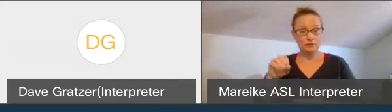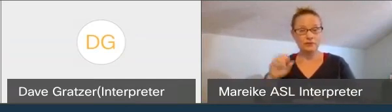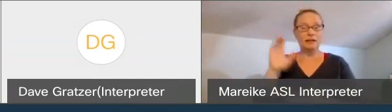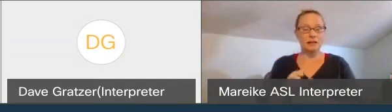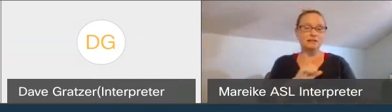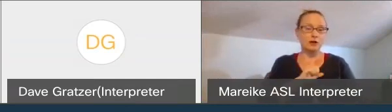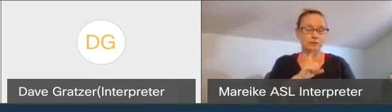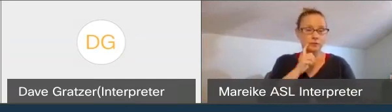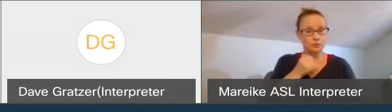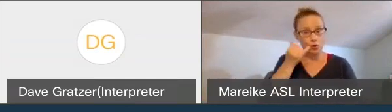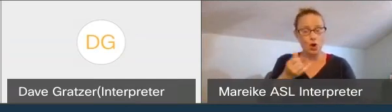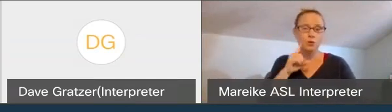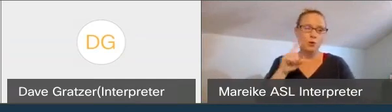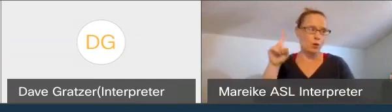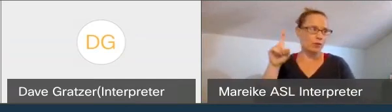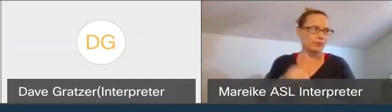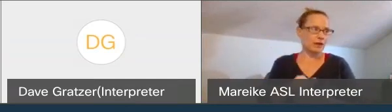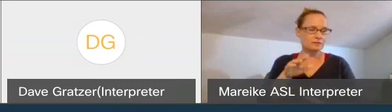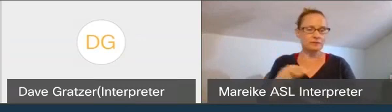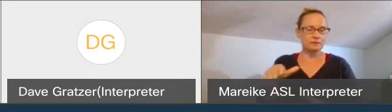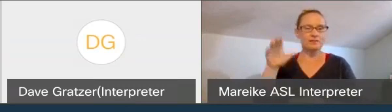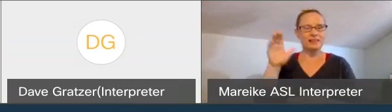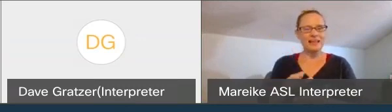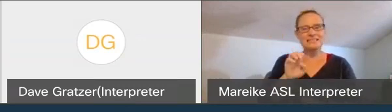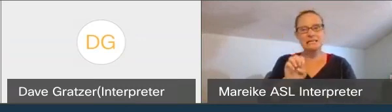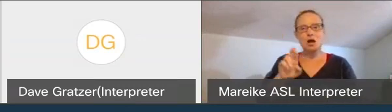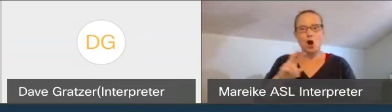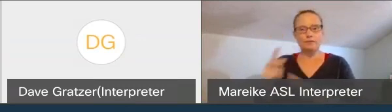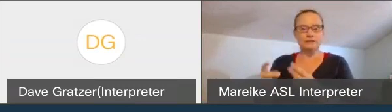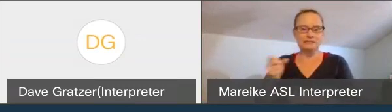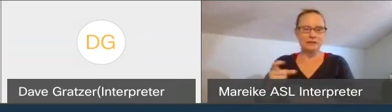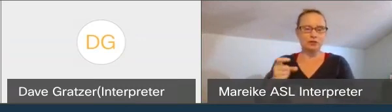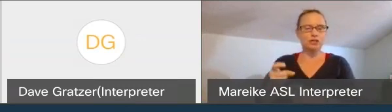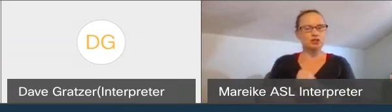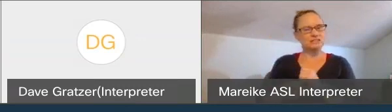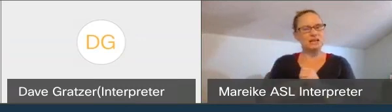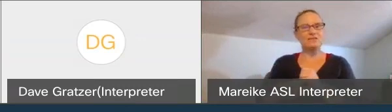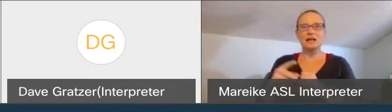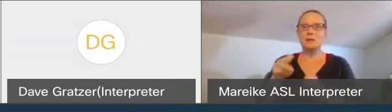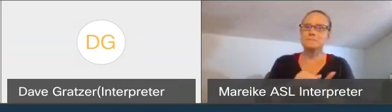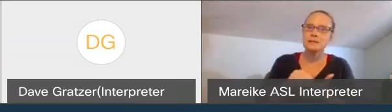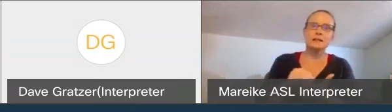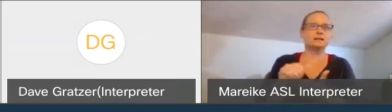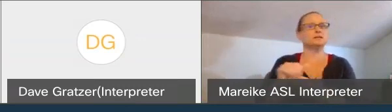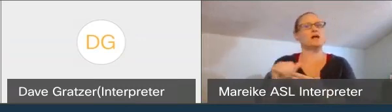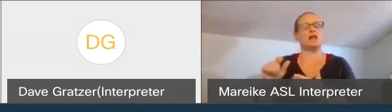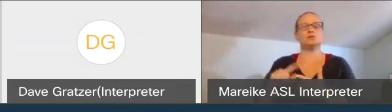or 1,055 less ER visits in a year, saving millions to the taxpayer. And due to the cost,